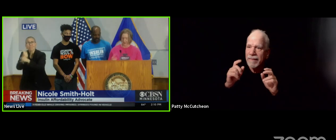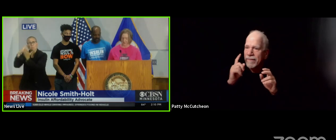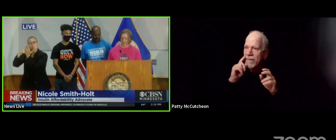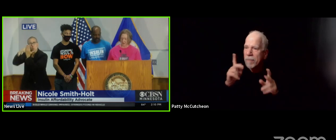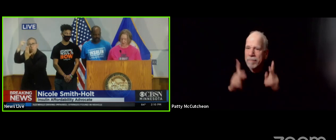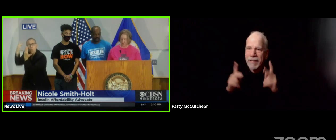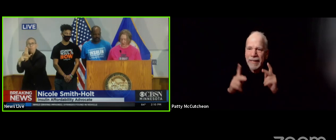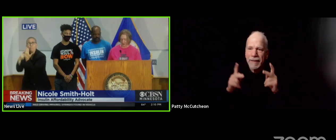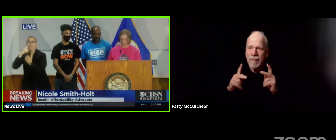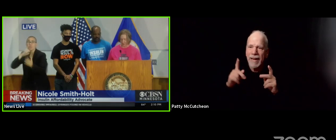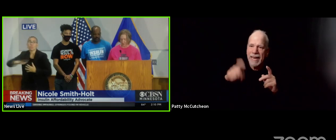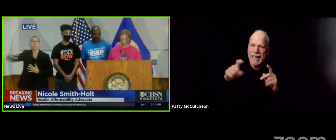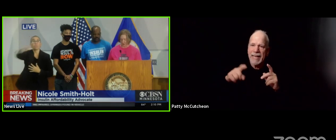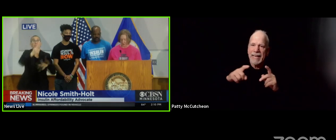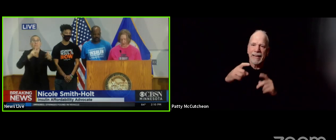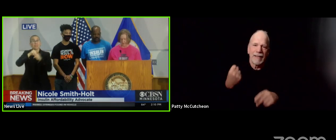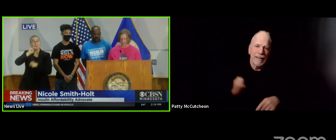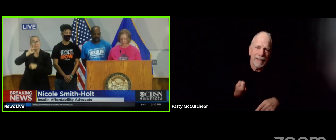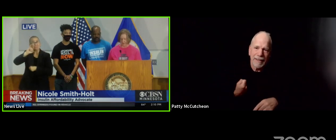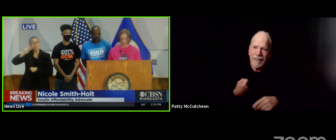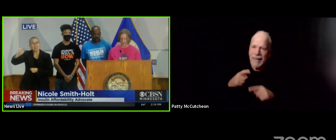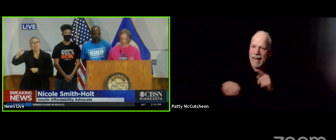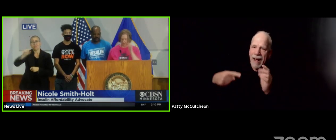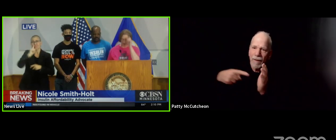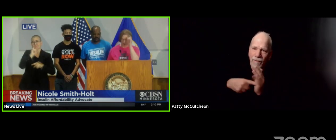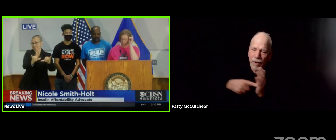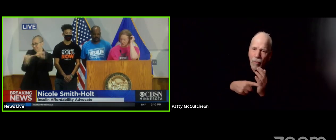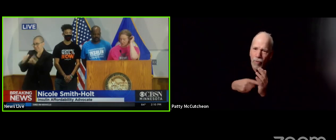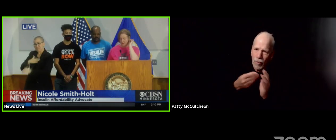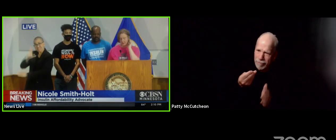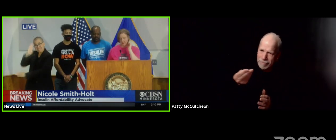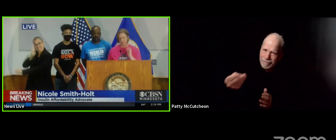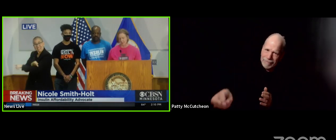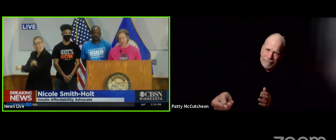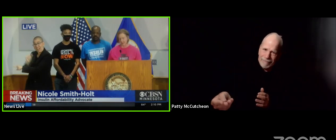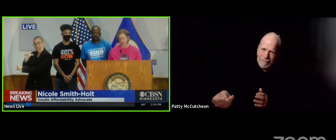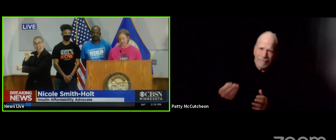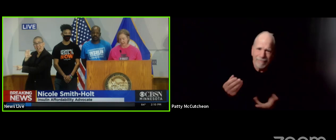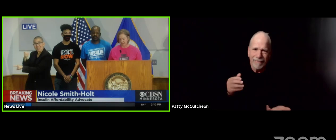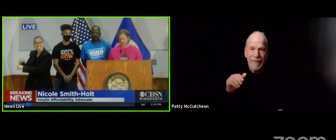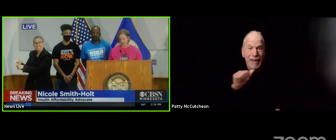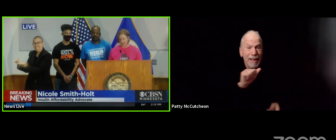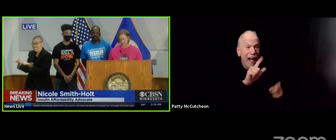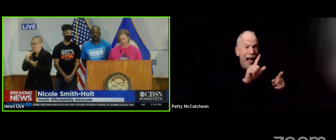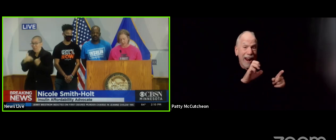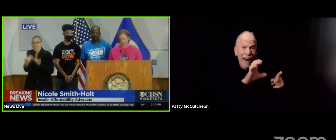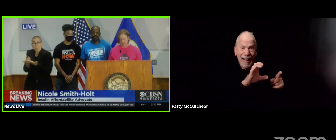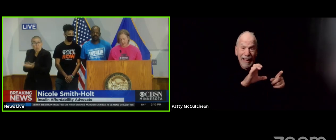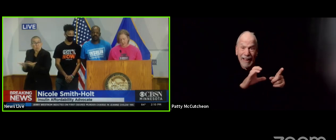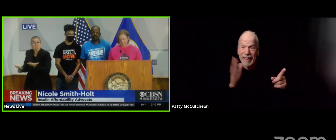IN A SITUATION WHERE THEY DON'T HAVE THE RESOURCES TO BUY THEIR EXTREMELY EXPENSIVE LIFE-SUSTAINING INSULIN.